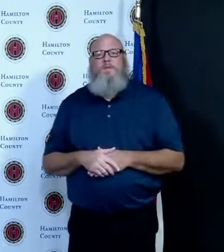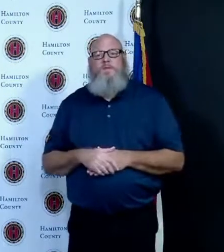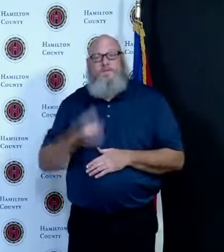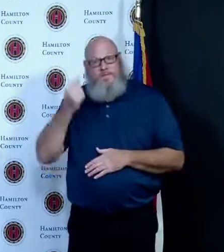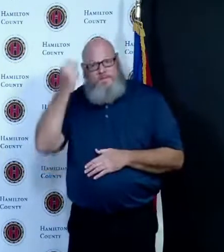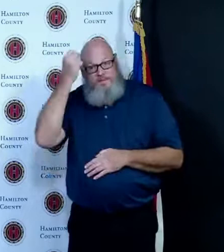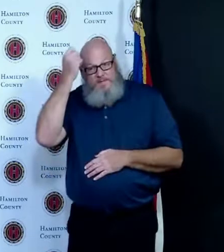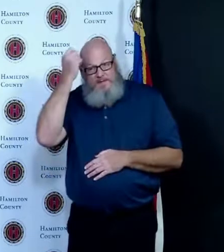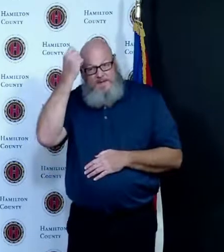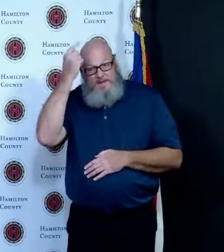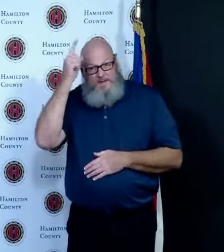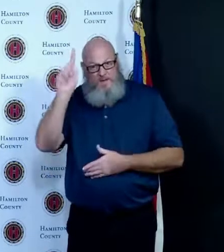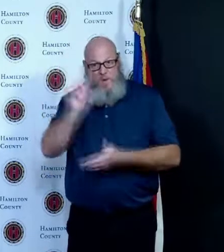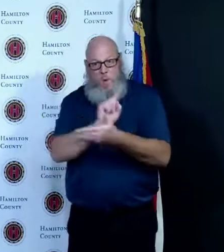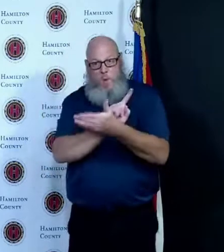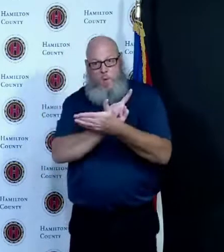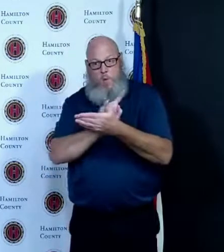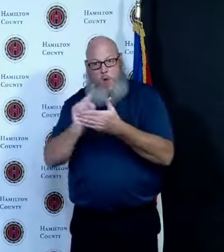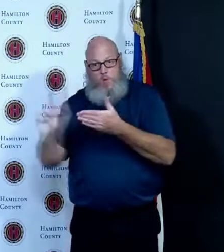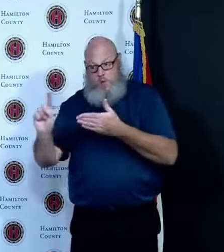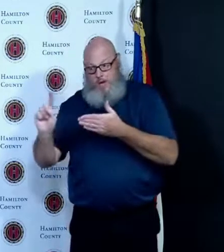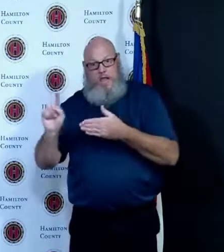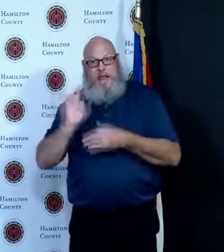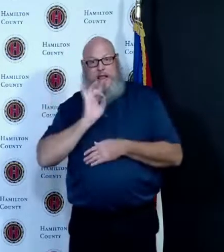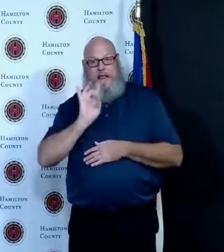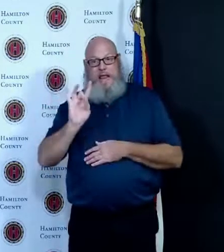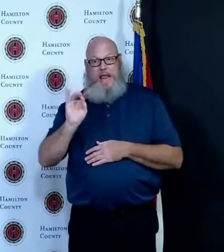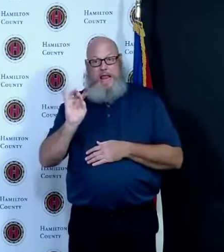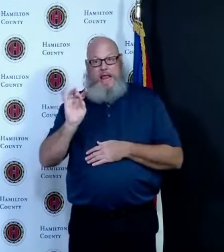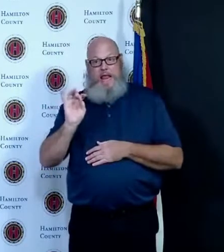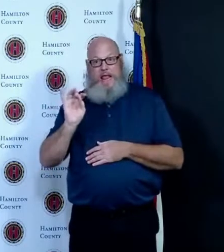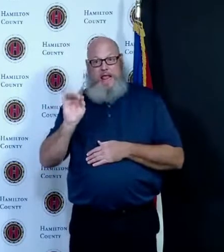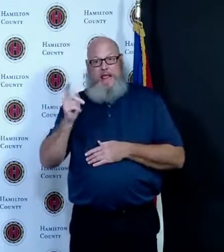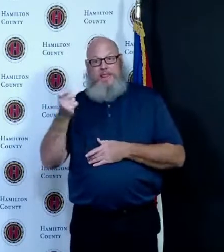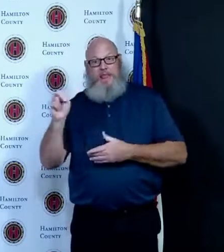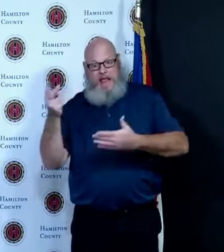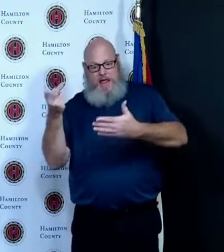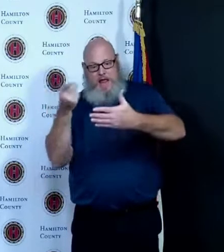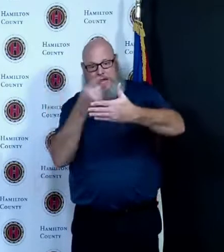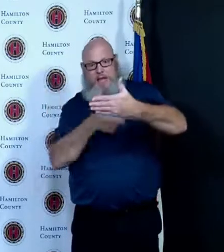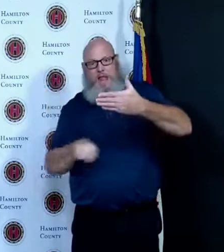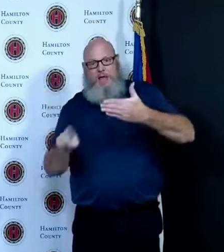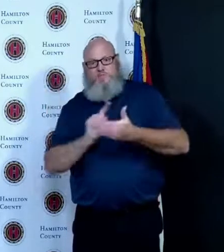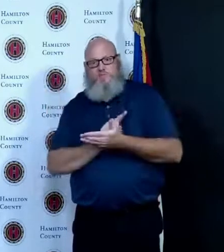the age of 70 are going to become eligible so you can see the challenge here we are trying